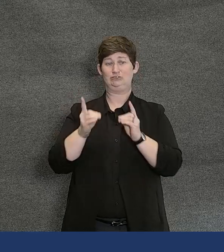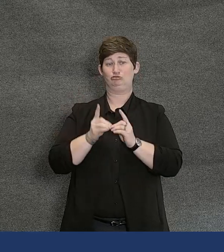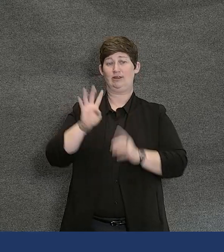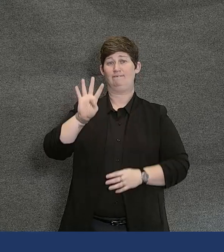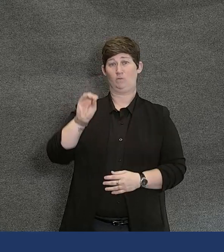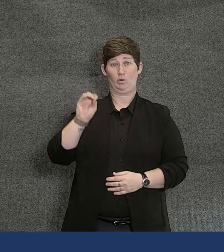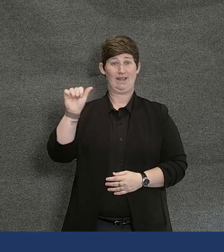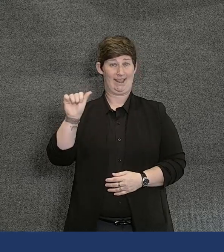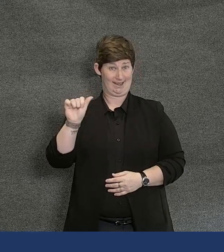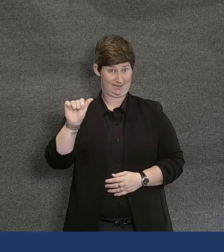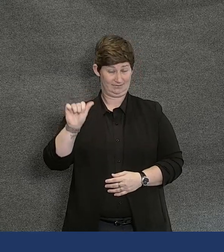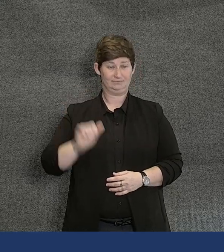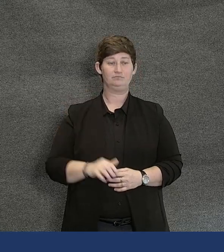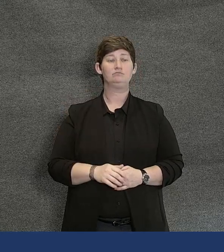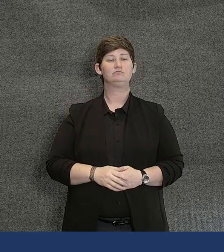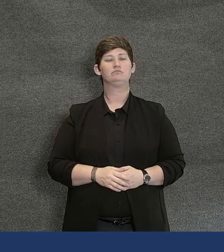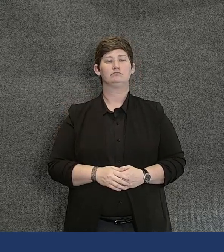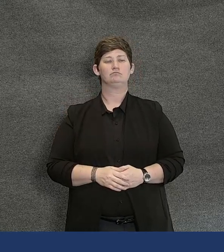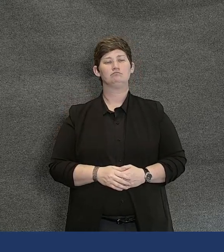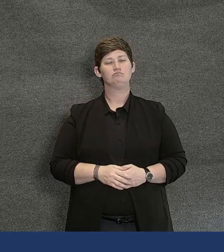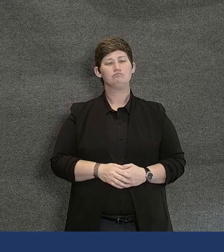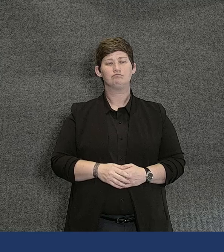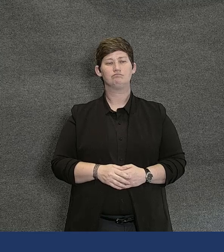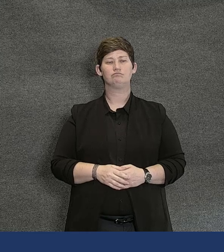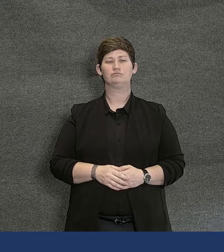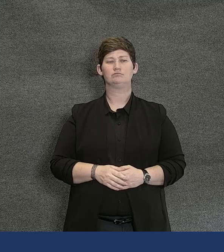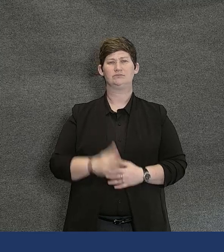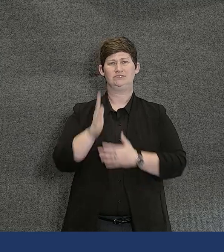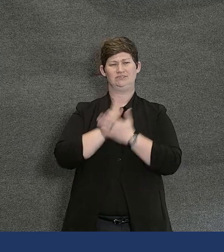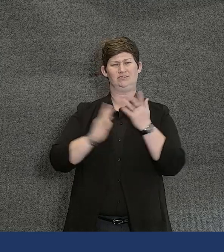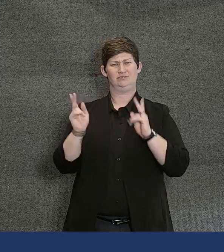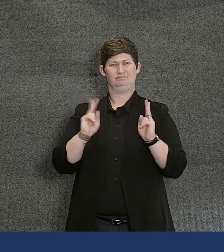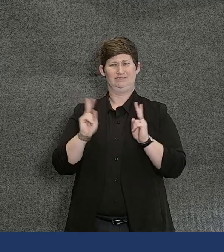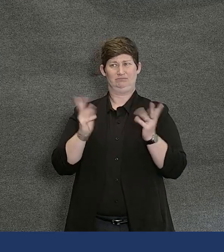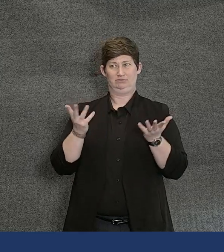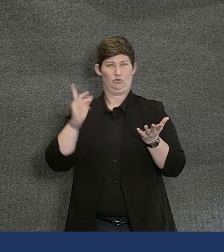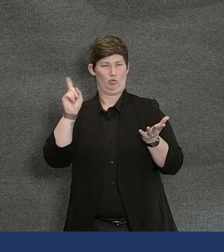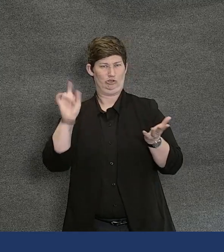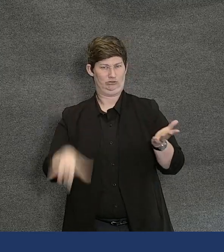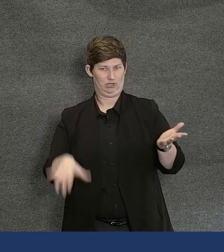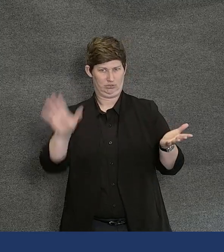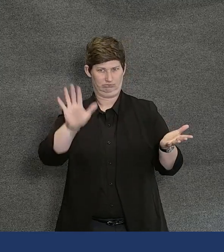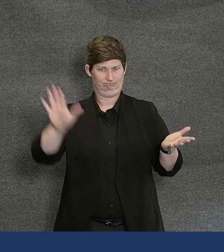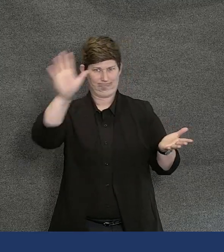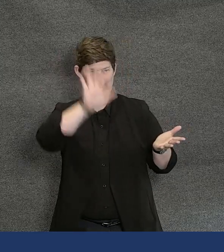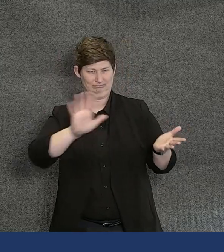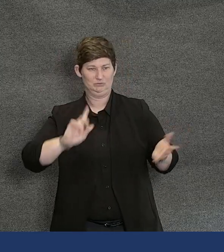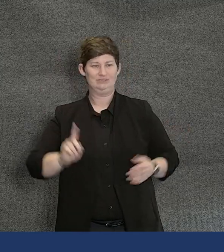And for a lot of us like myself who's like, I have no idea where that is, I googled it, Mounds View and Shoreview.